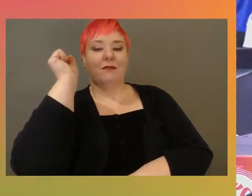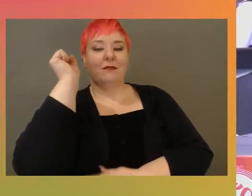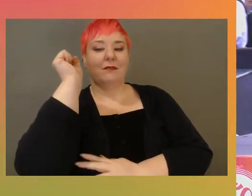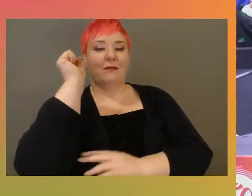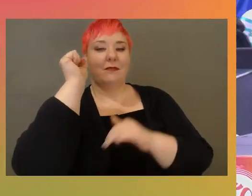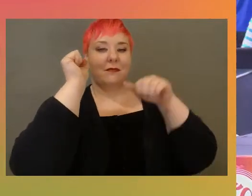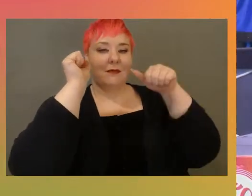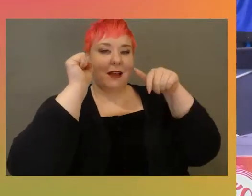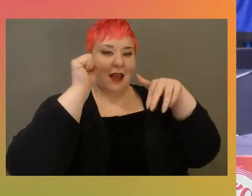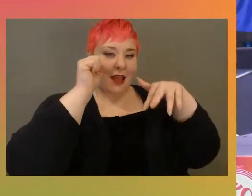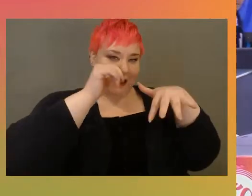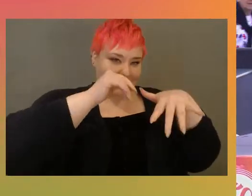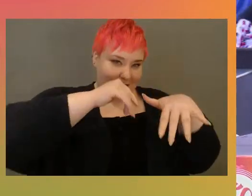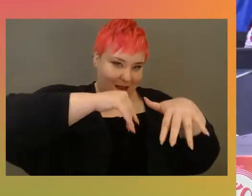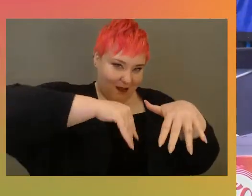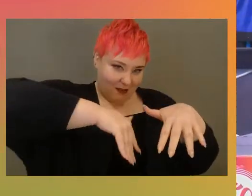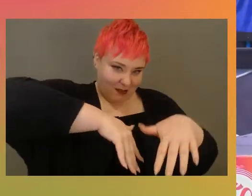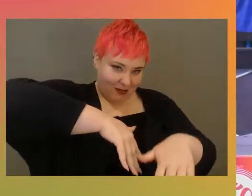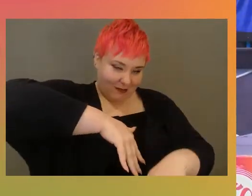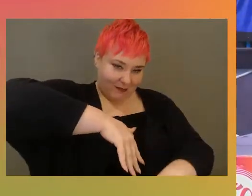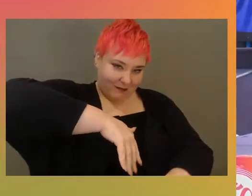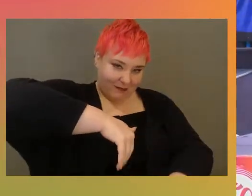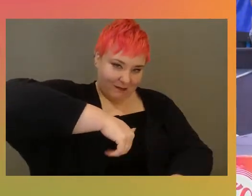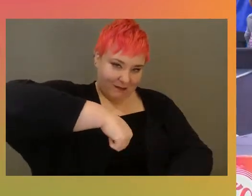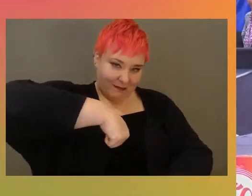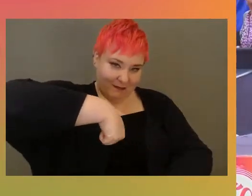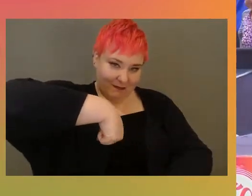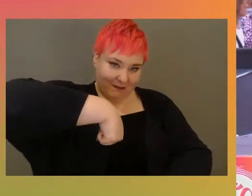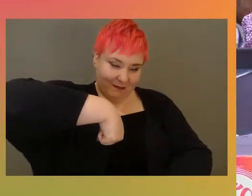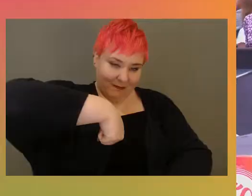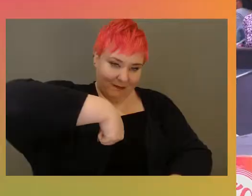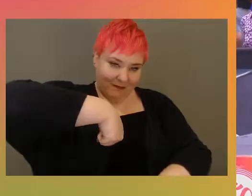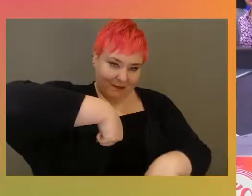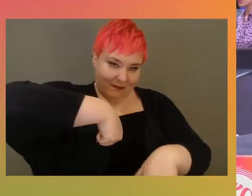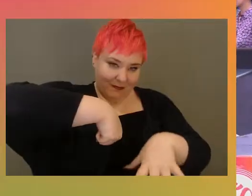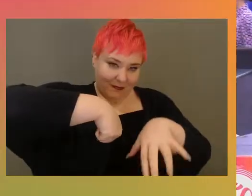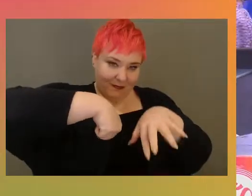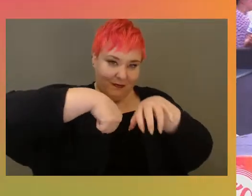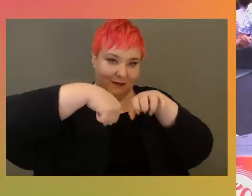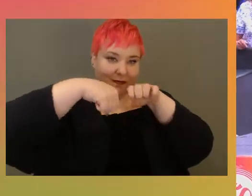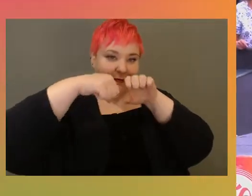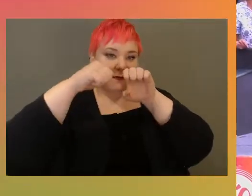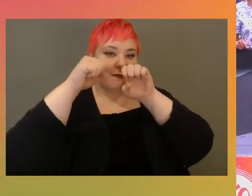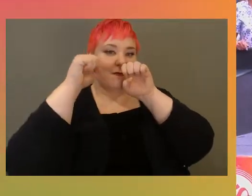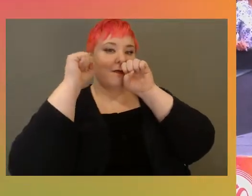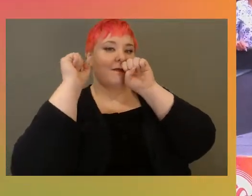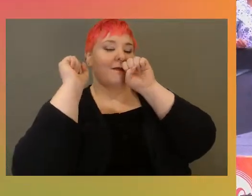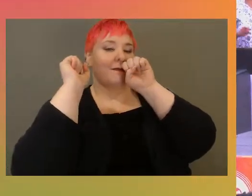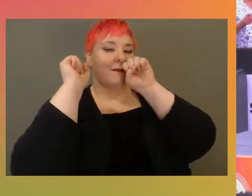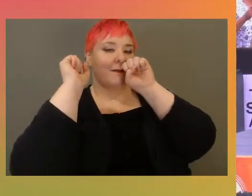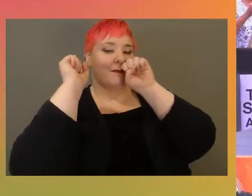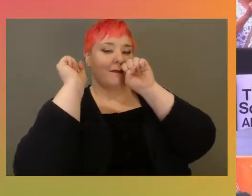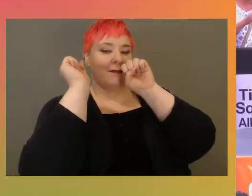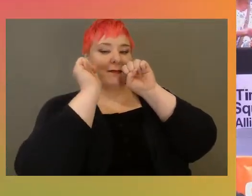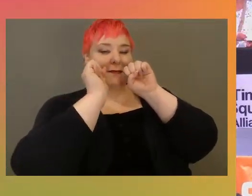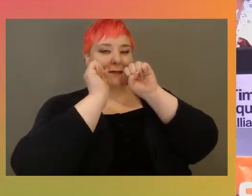BACK. INHALE INTO THE BACKBEND.